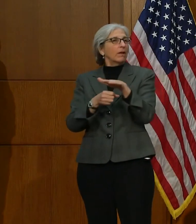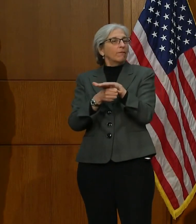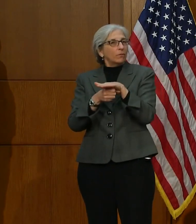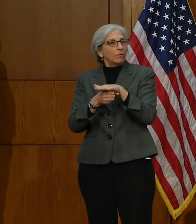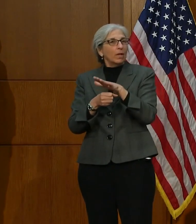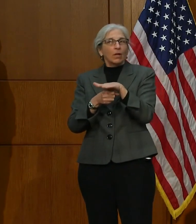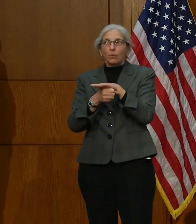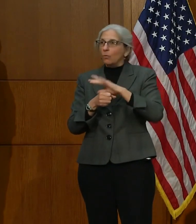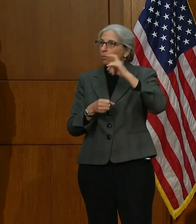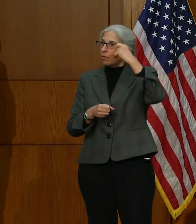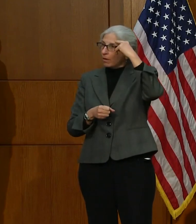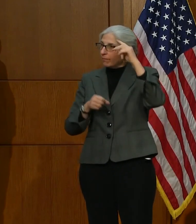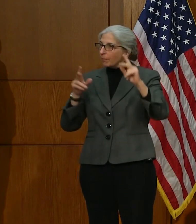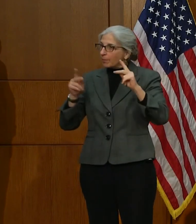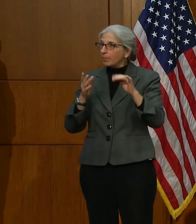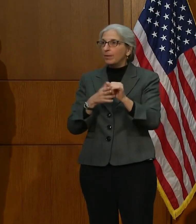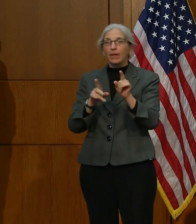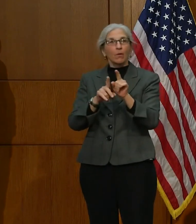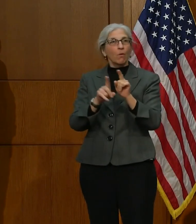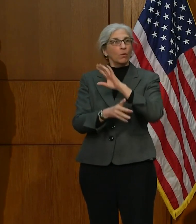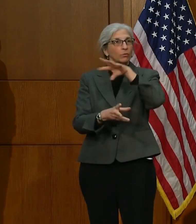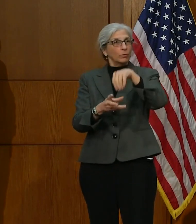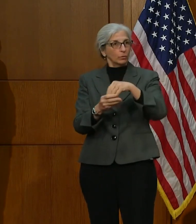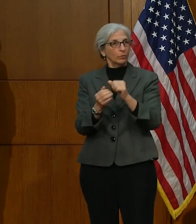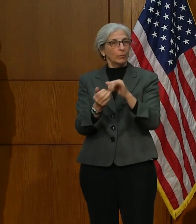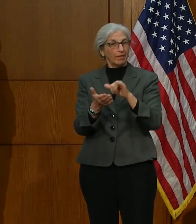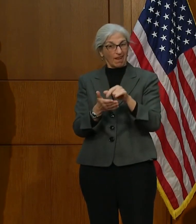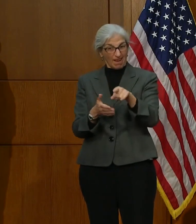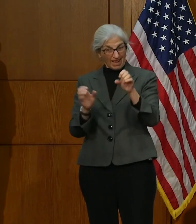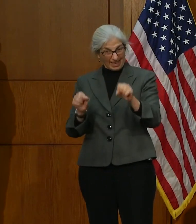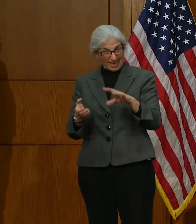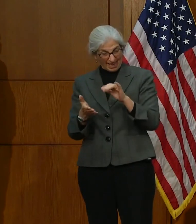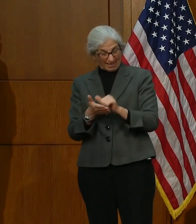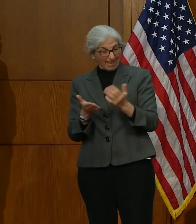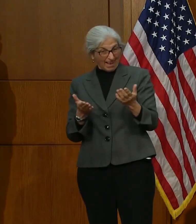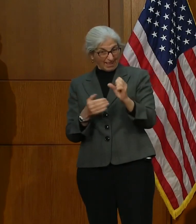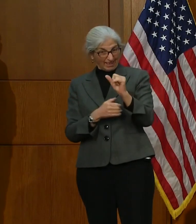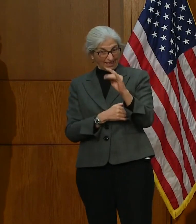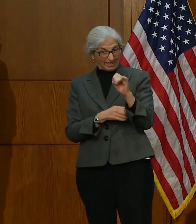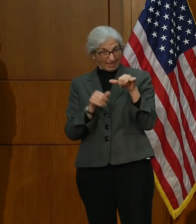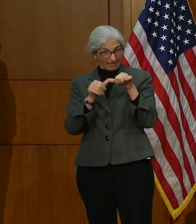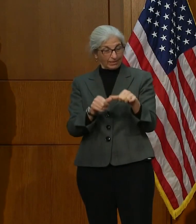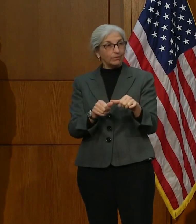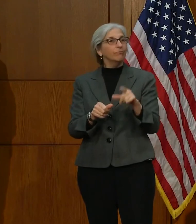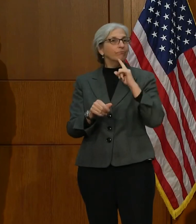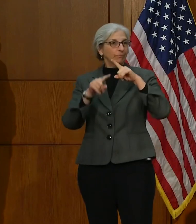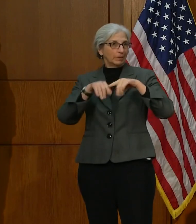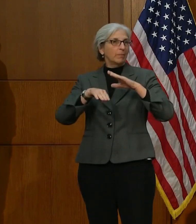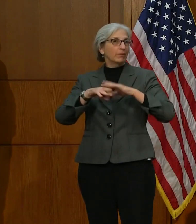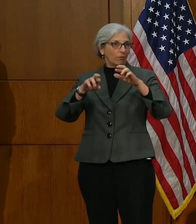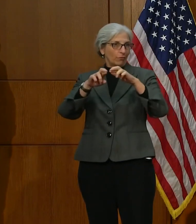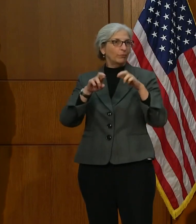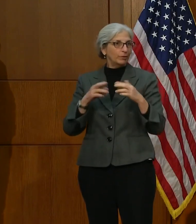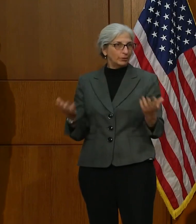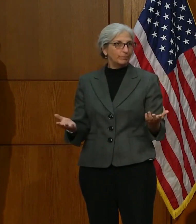BY LOCALITY AGAIN, THERE'S A LOT OF LOCALITY AND LOCAL GOVERNMENT FOLKS, THERE ARE ALSO PART OF THAT AND HOW SUSTAINABLE IS THAT, SO WE'LL